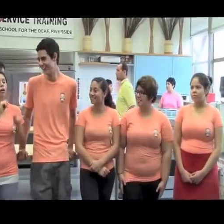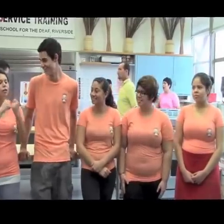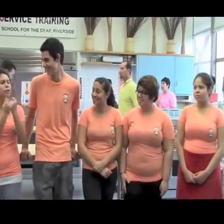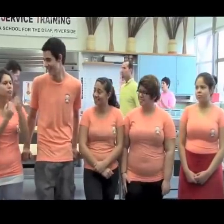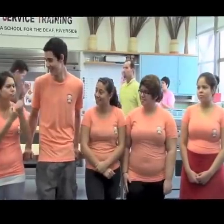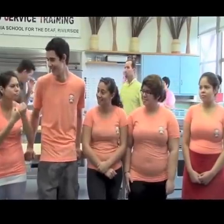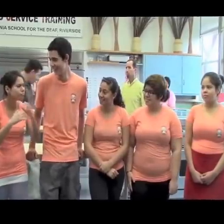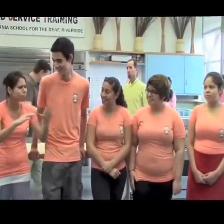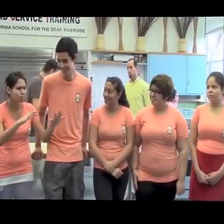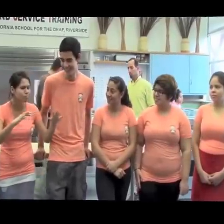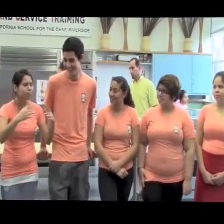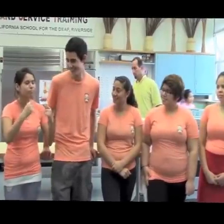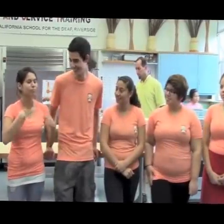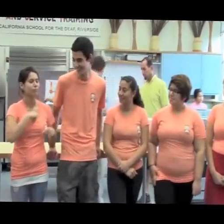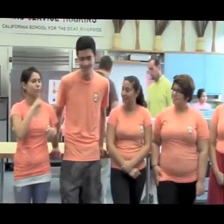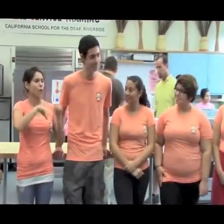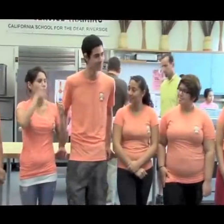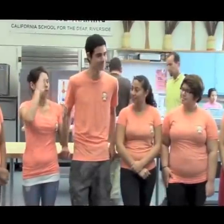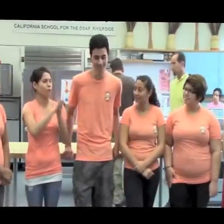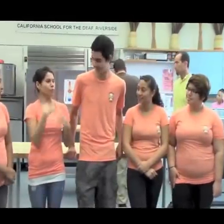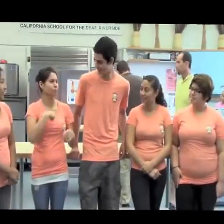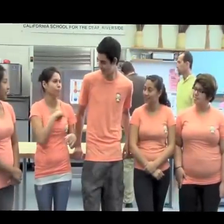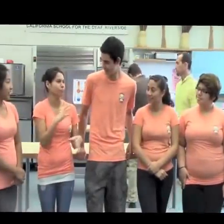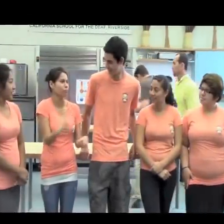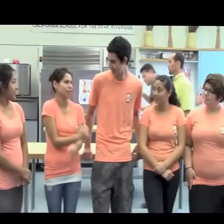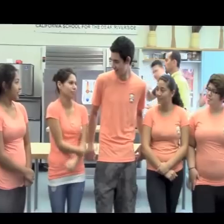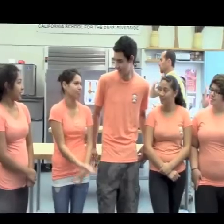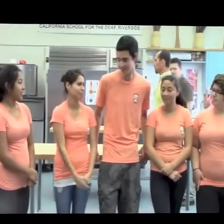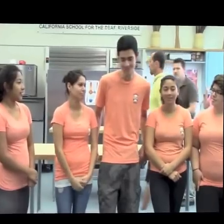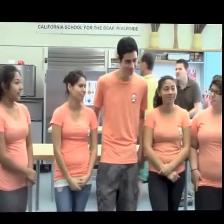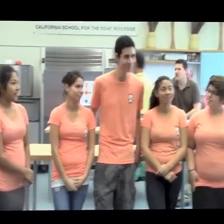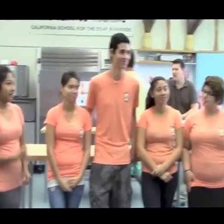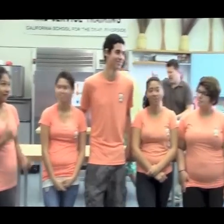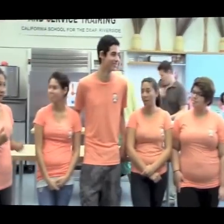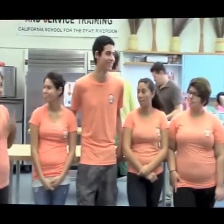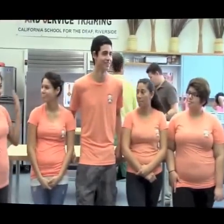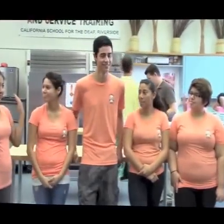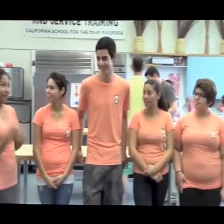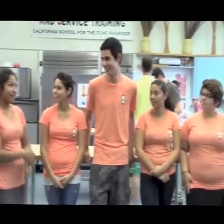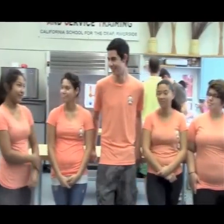Student #3: Teamwork was awesome, I can't believe we won! Student #4: I feel inspired!